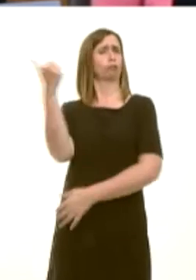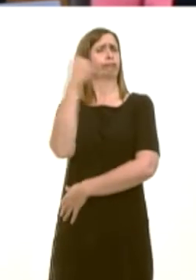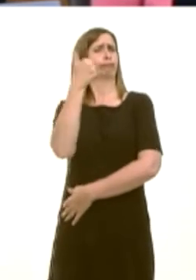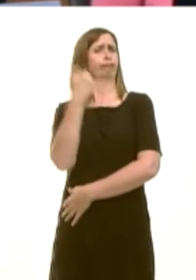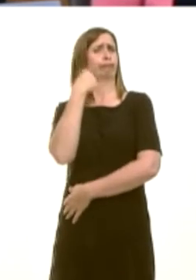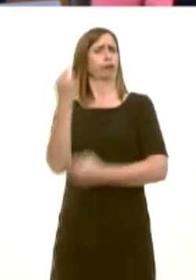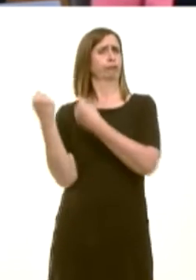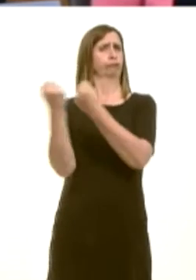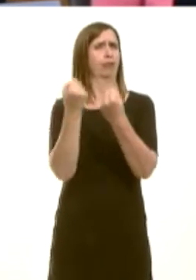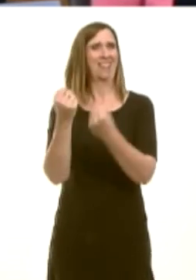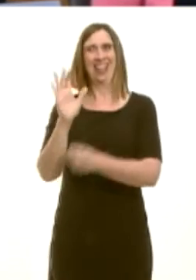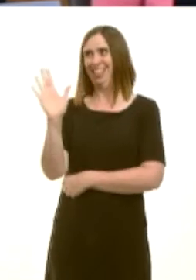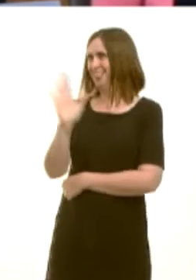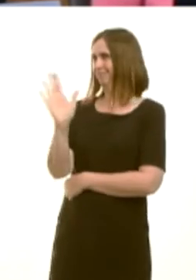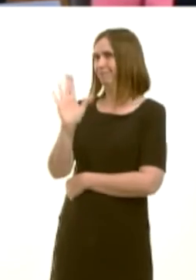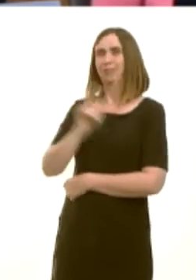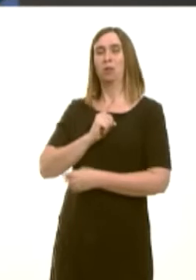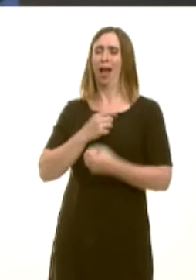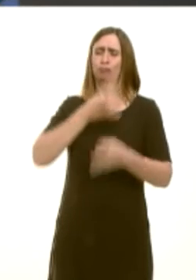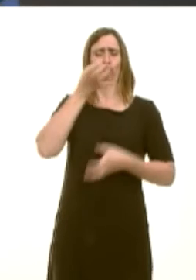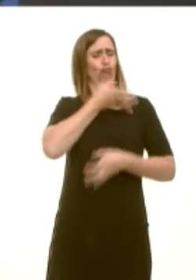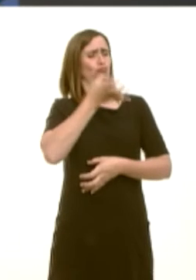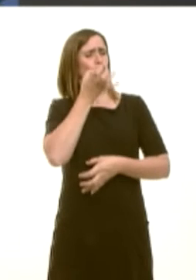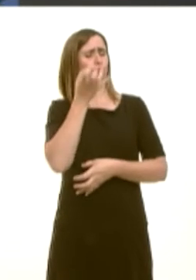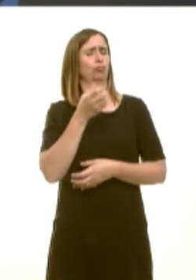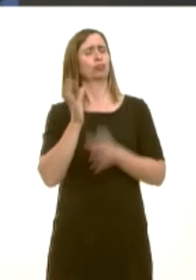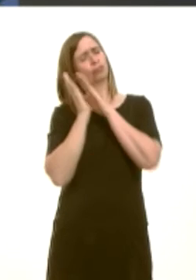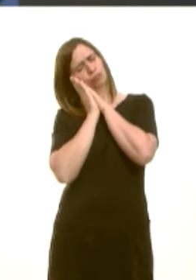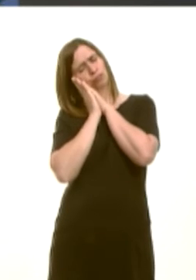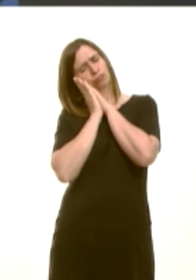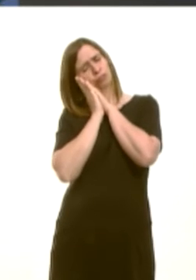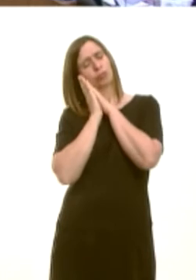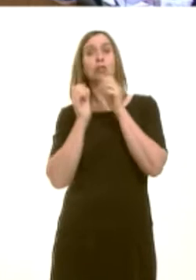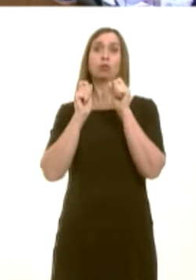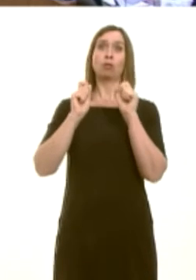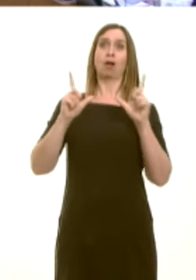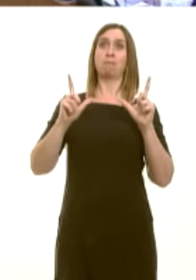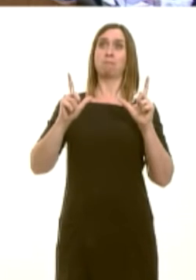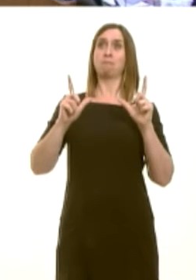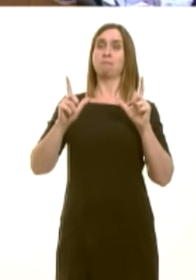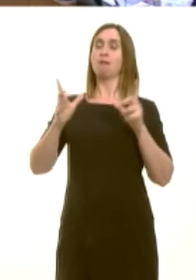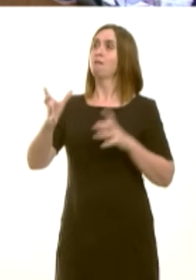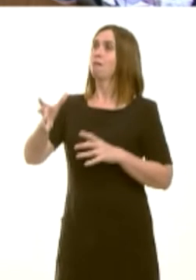course, we know a lot of people get breathalysed the following day, where quite often theyíve overindulged the evening before, and theyíre still over the limit the following morning.